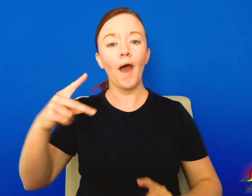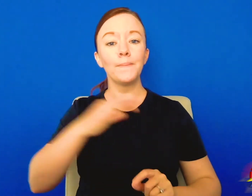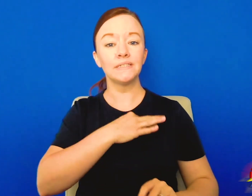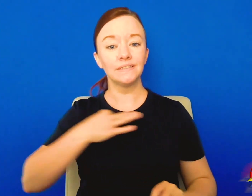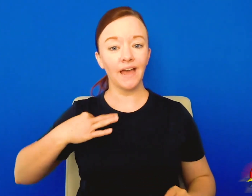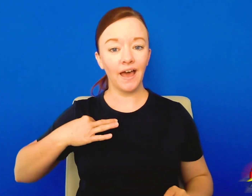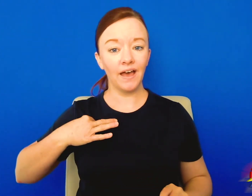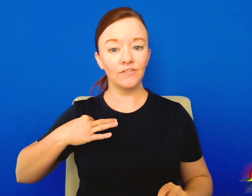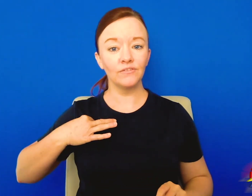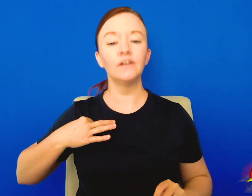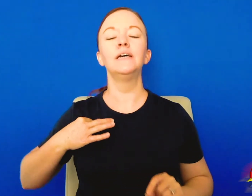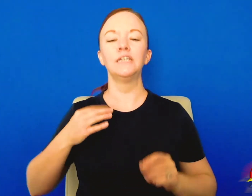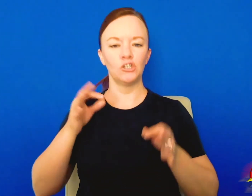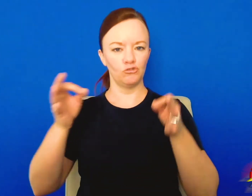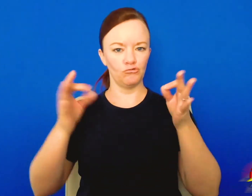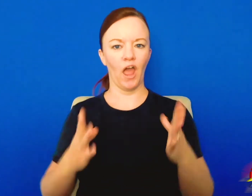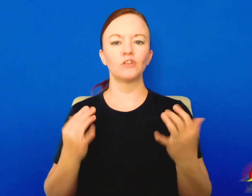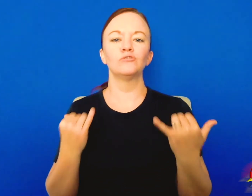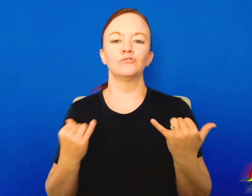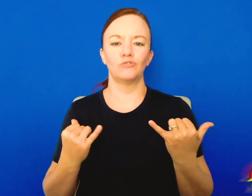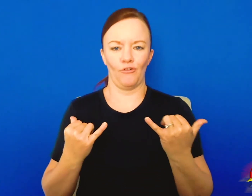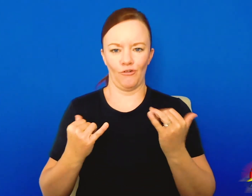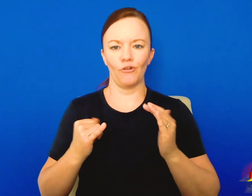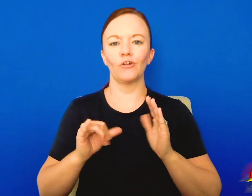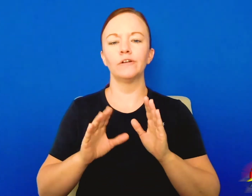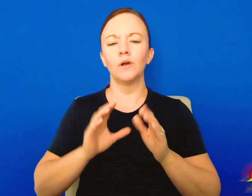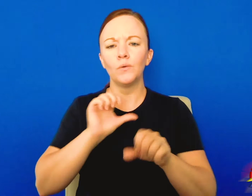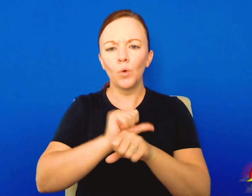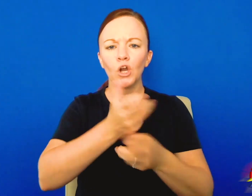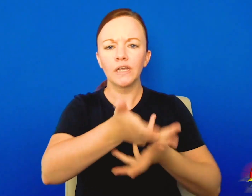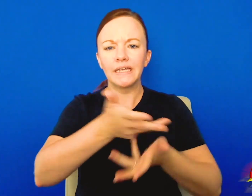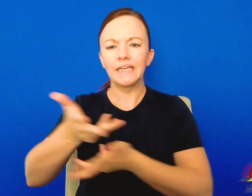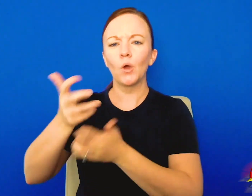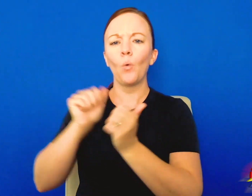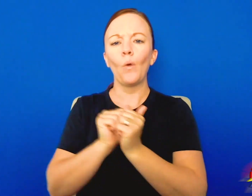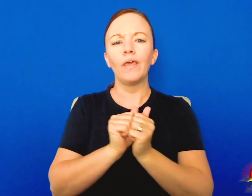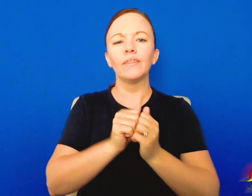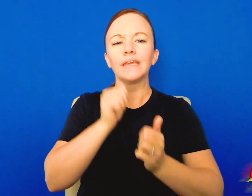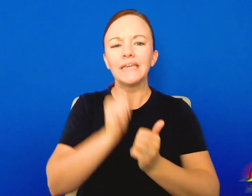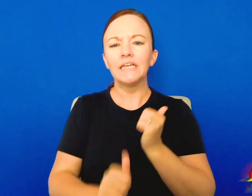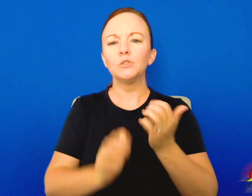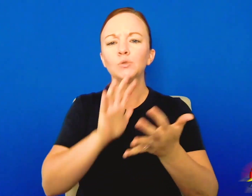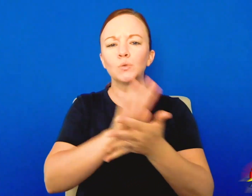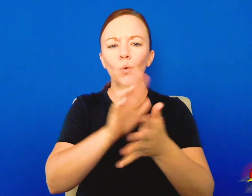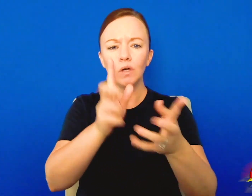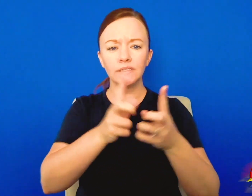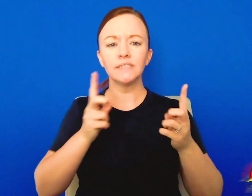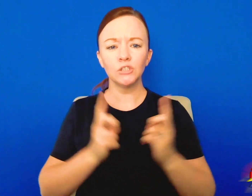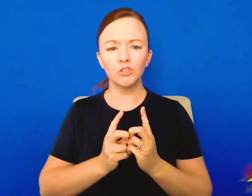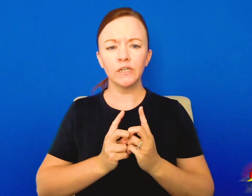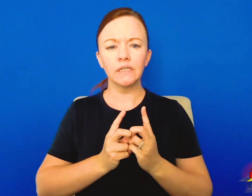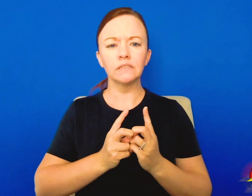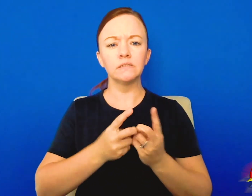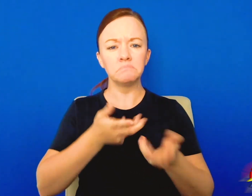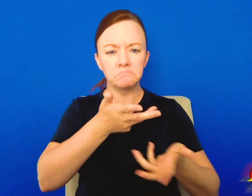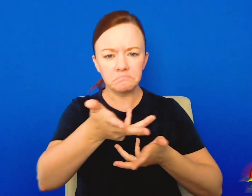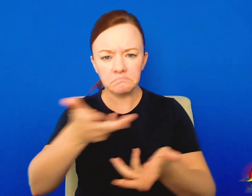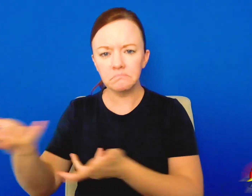FOR STAFF IN THE COOPERATIVES THE DIRECTORS ARE WORKING WITH INDIVIDUAL SCHOOL DISTRICTS IN DEVELOPING THE NEW PROTOCOLS,